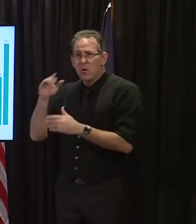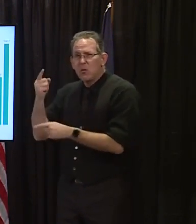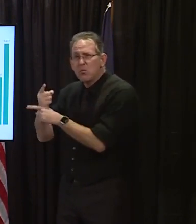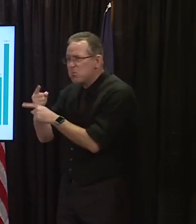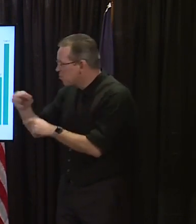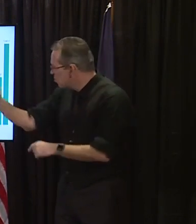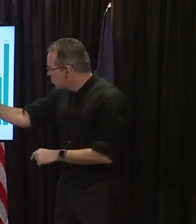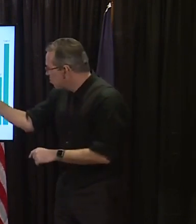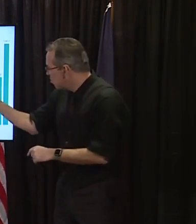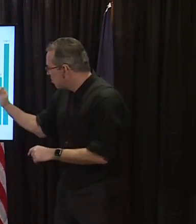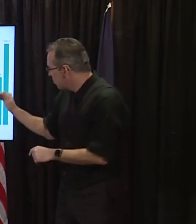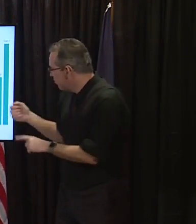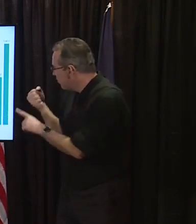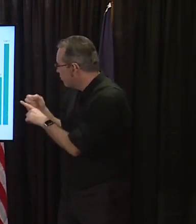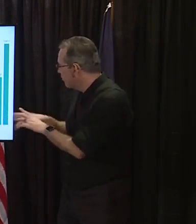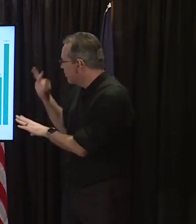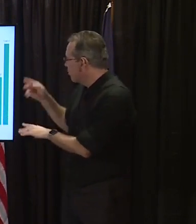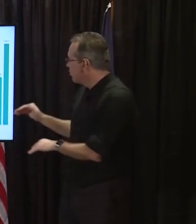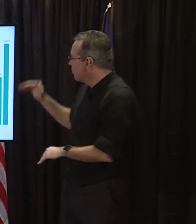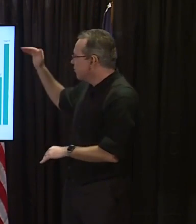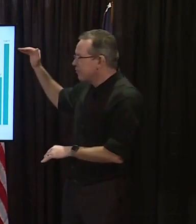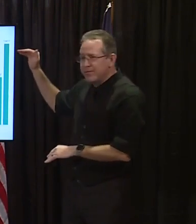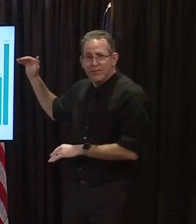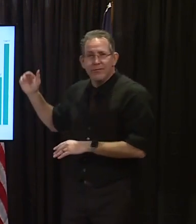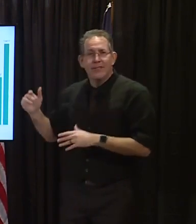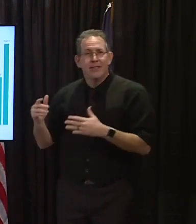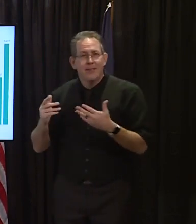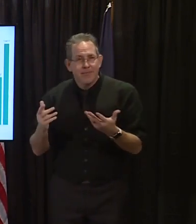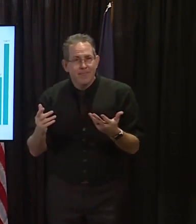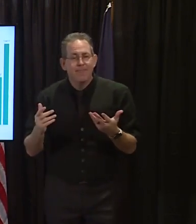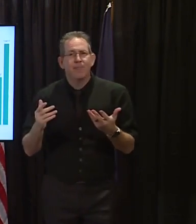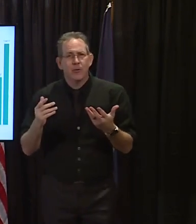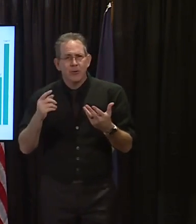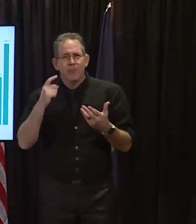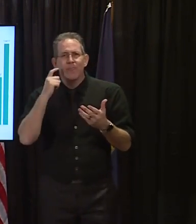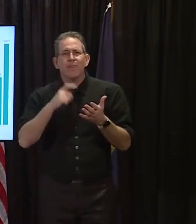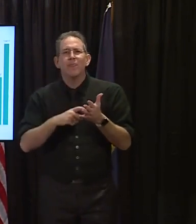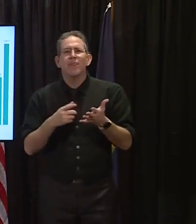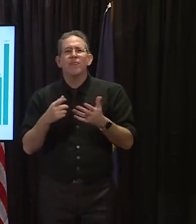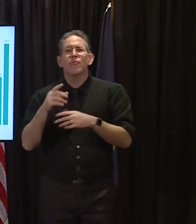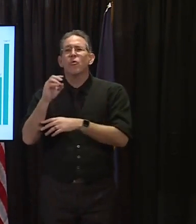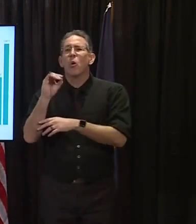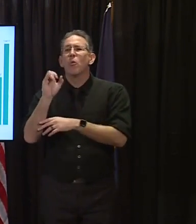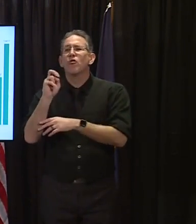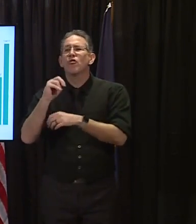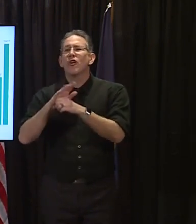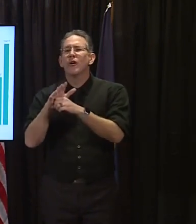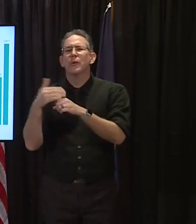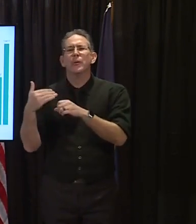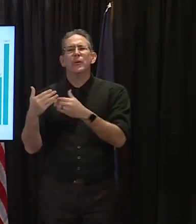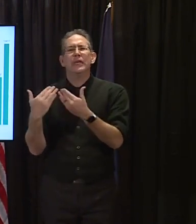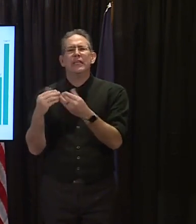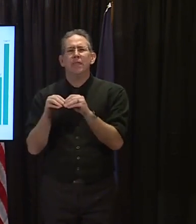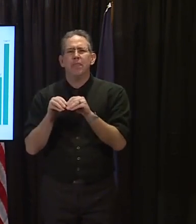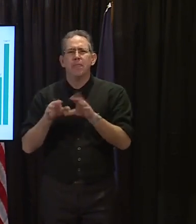that omicron has had in Vermont. We're under the delta surge. The cases were increasing but increasing a pretty modest pace through november and